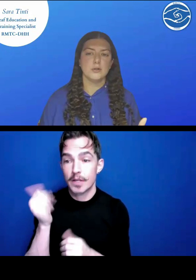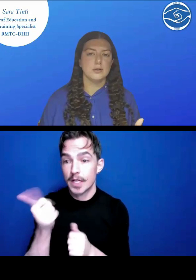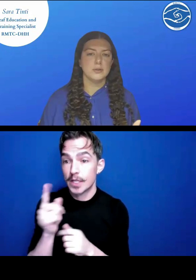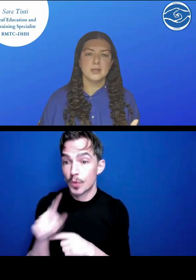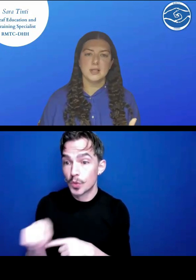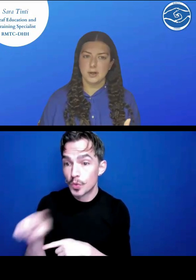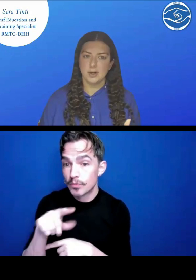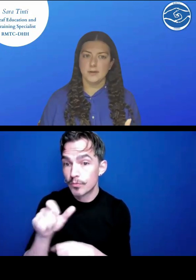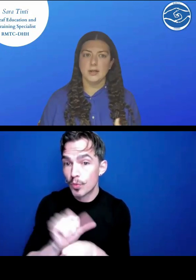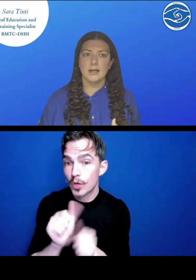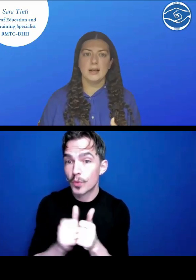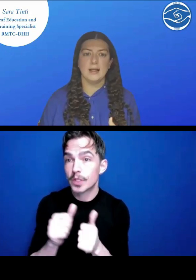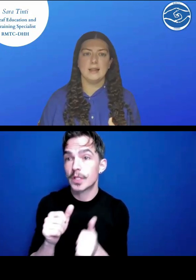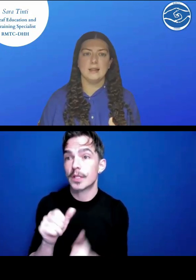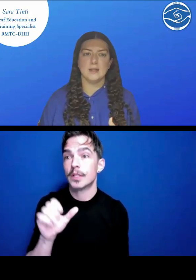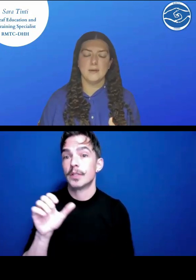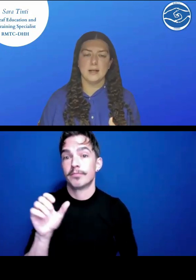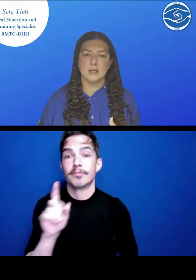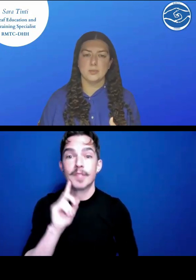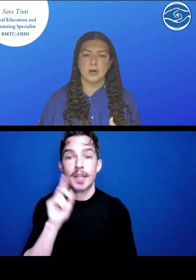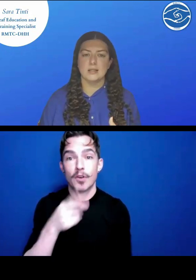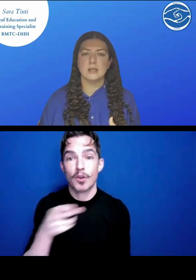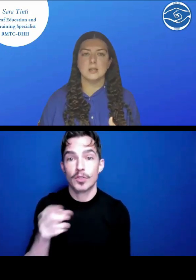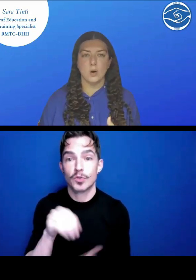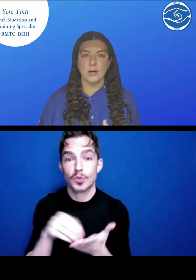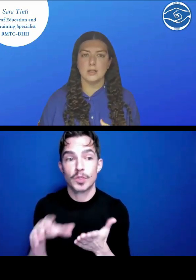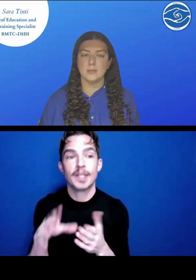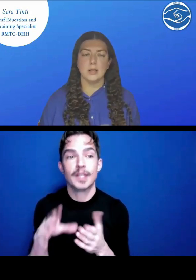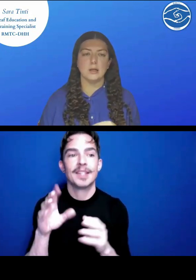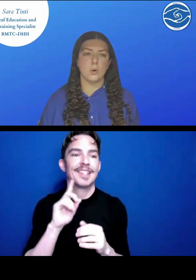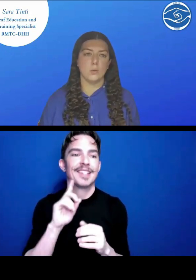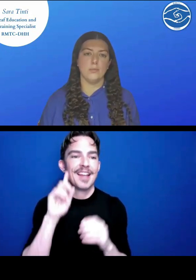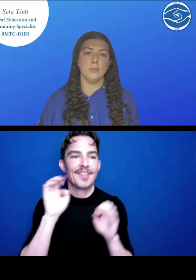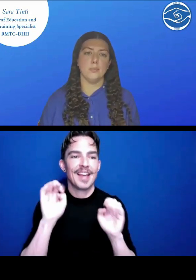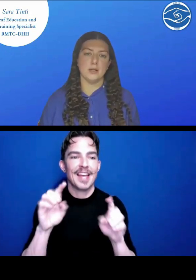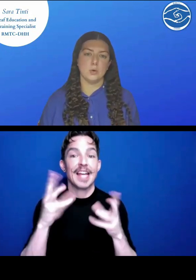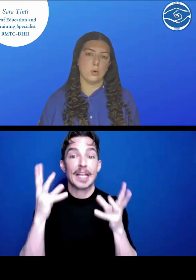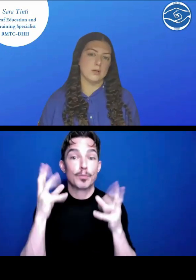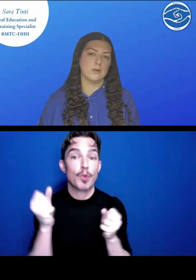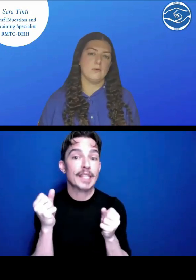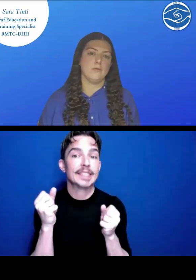our students who are deaf and hard of hearing, DeafEd Express is going to be the the best course